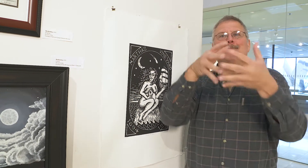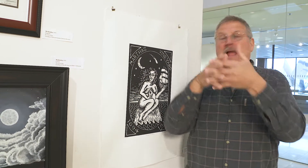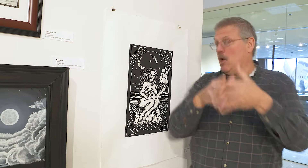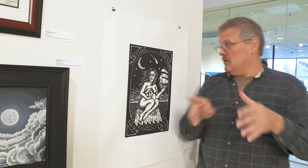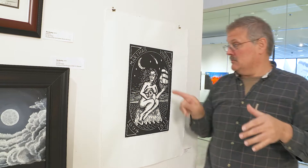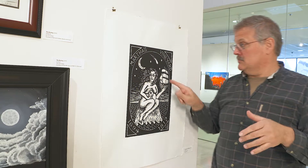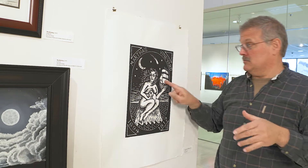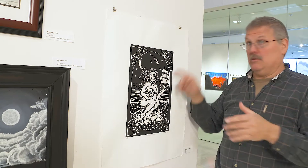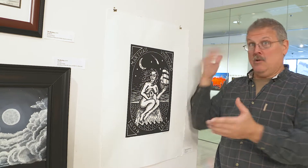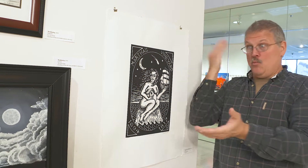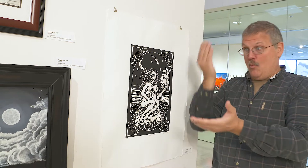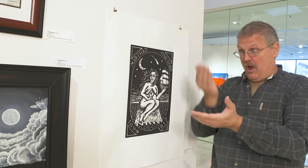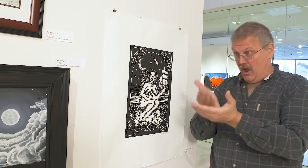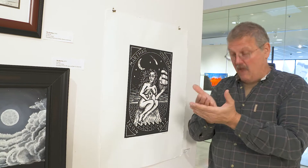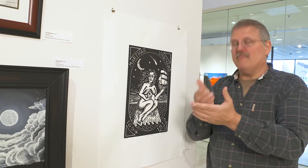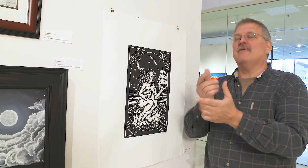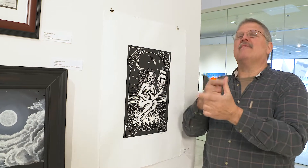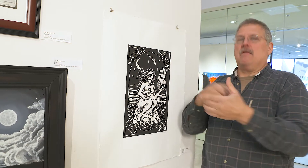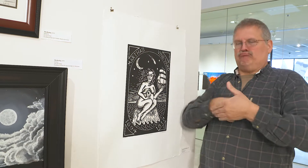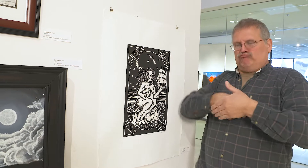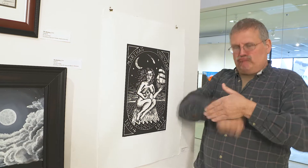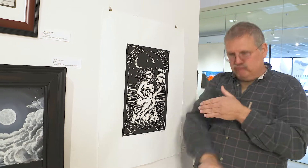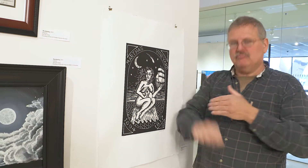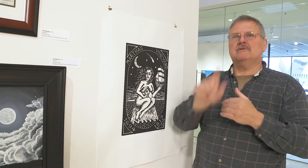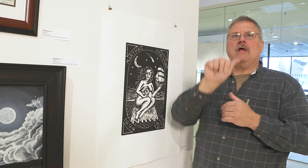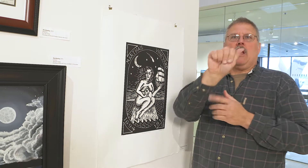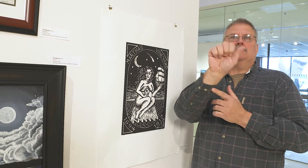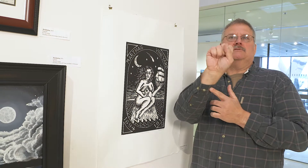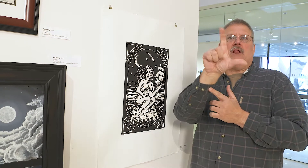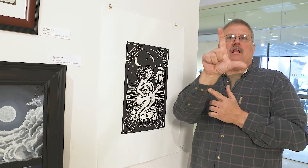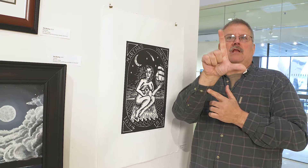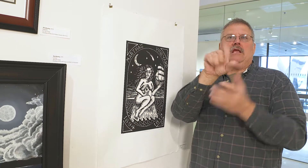the birth of the Deaf community in America. As soon as Clerc and Gallaudet arrived,